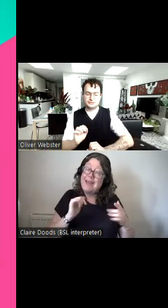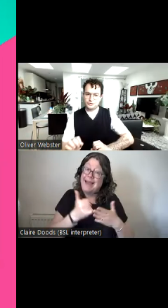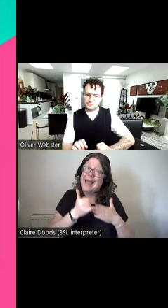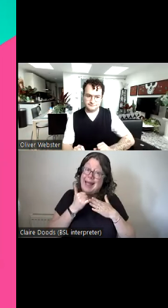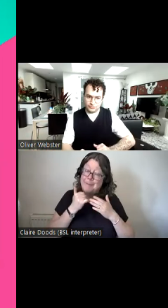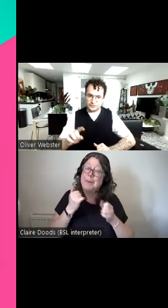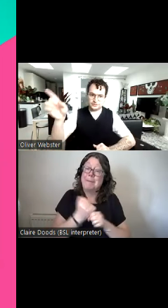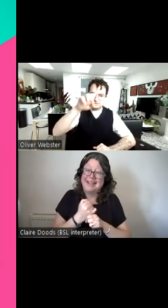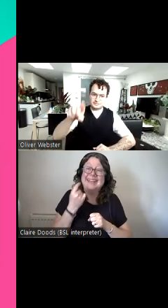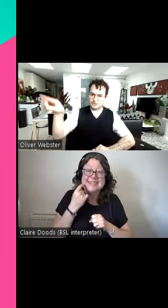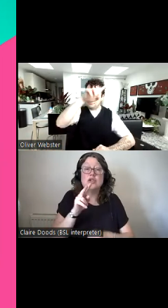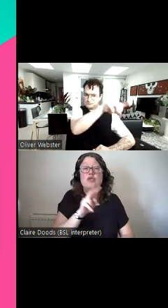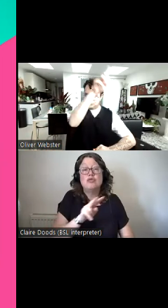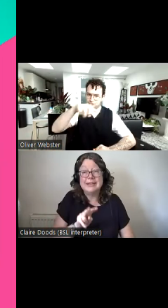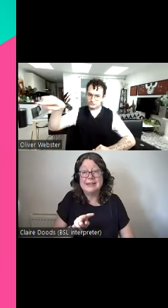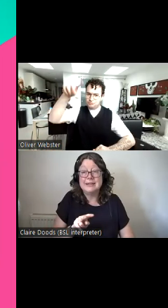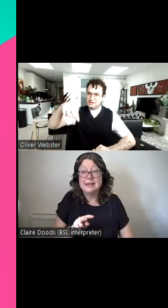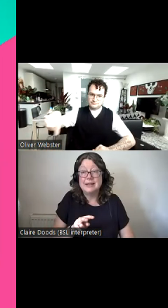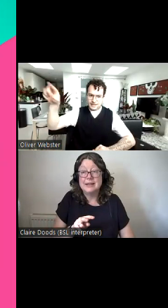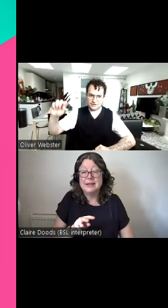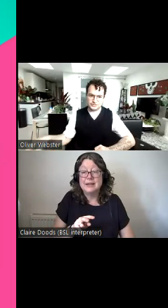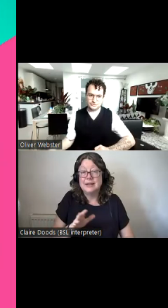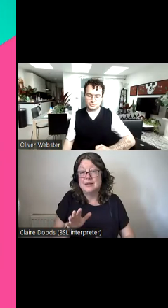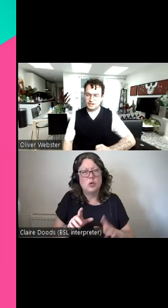Don't use a font that is a weird handwritten